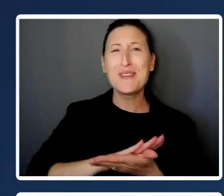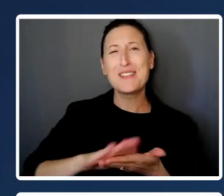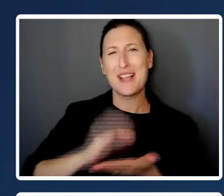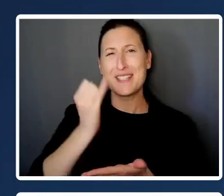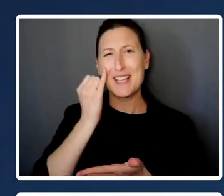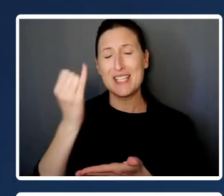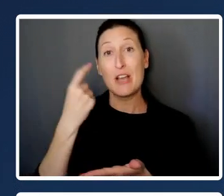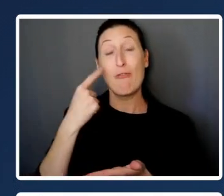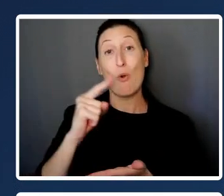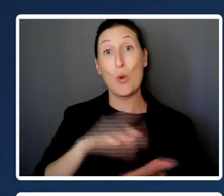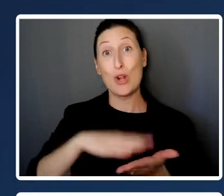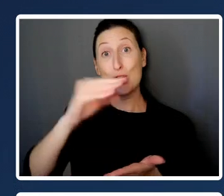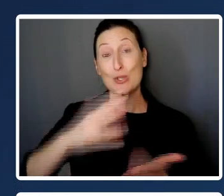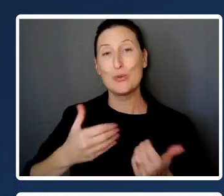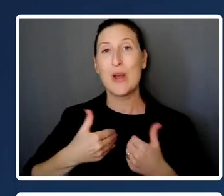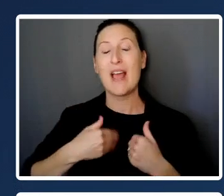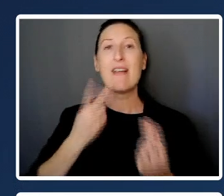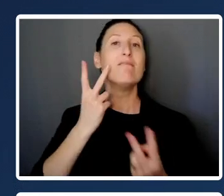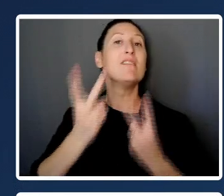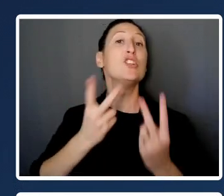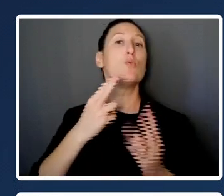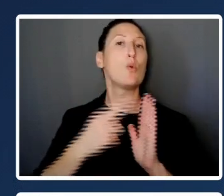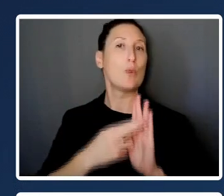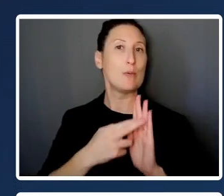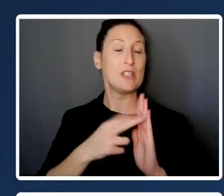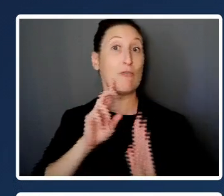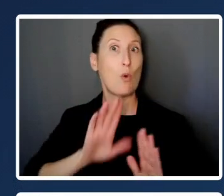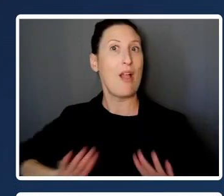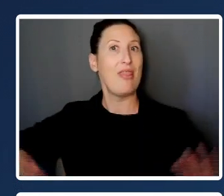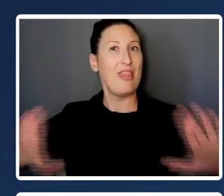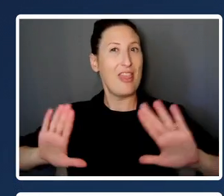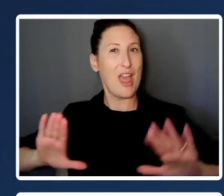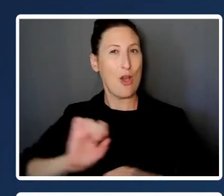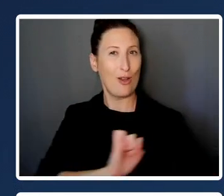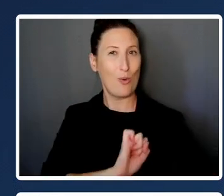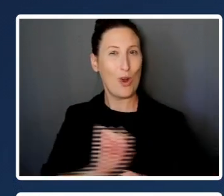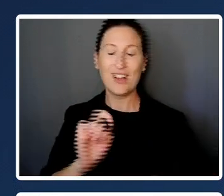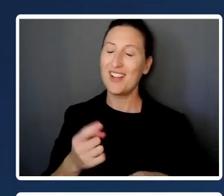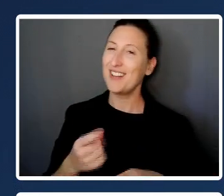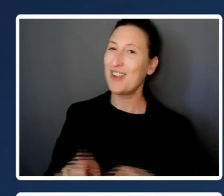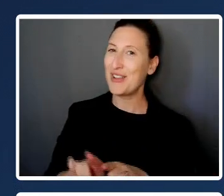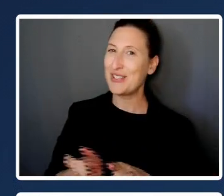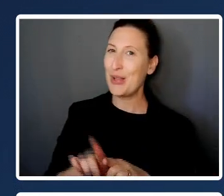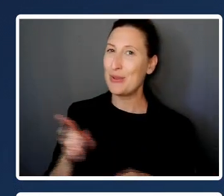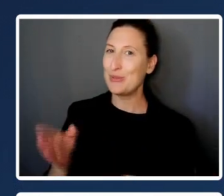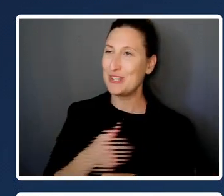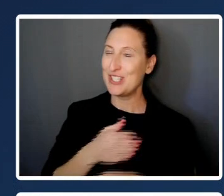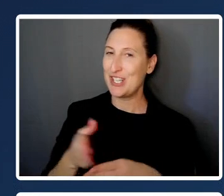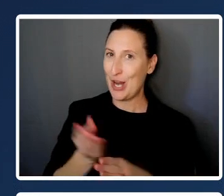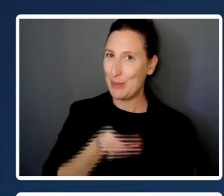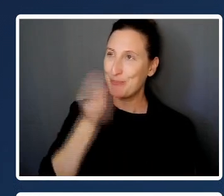their work for themselves and also to share when they presented. And it was also a nice